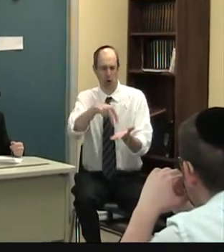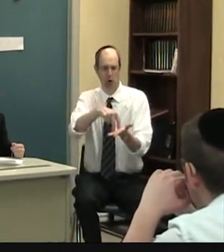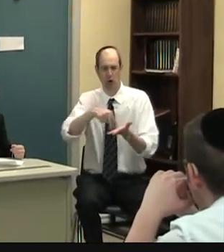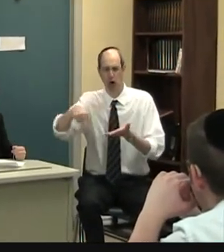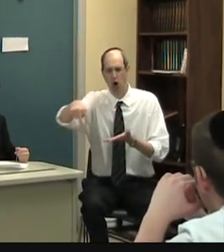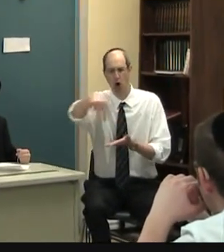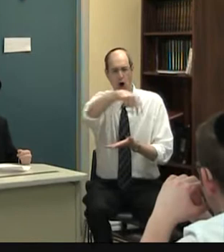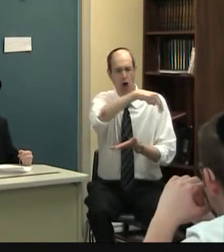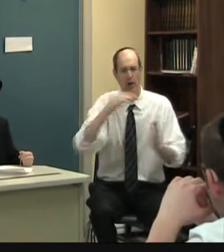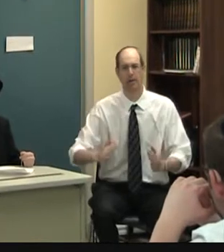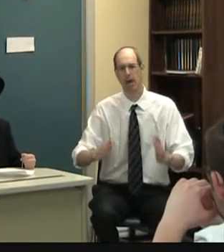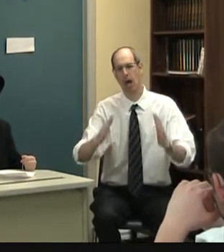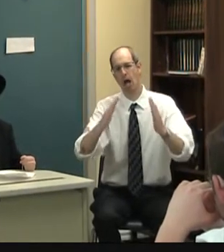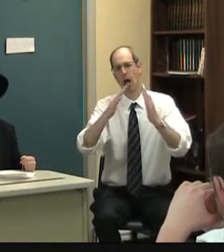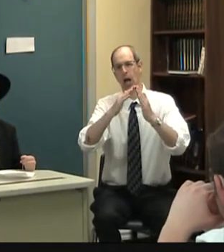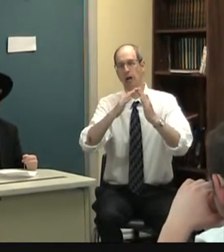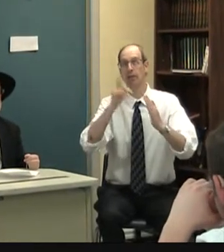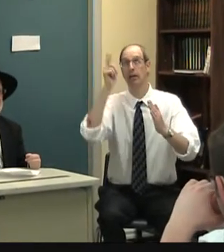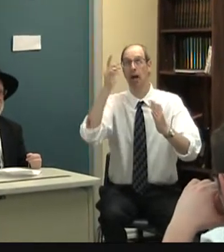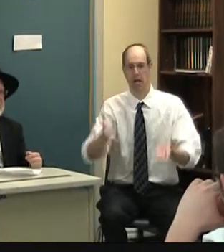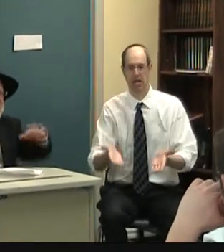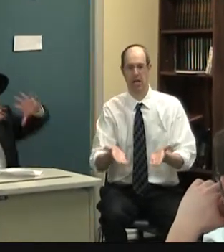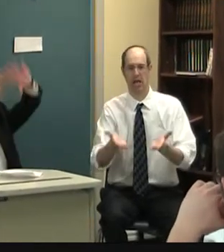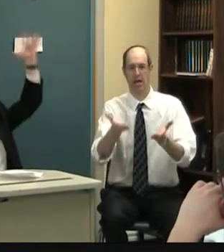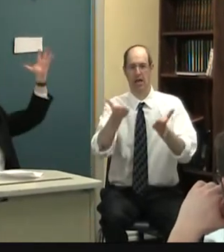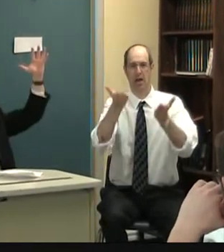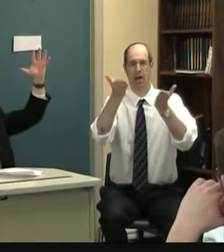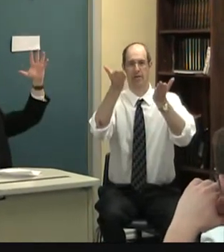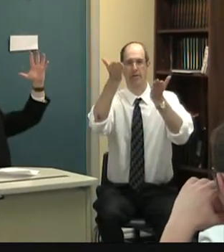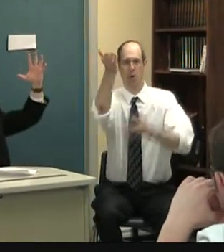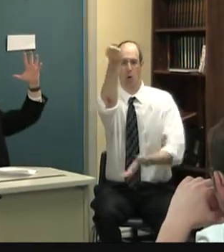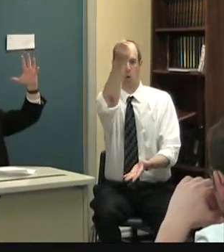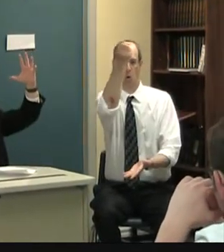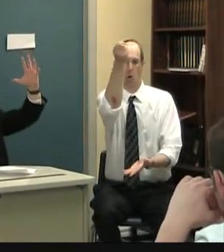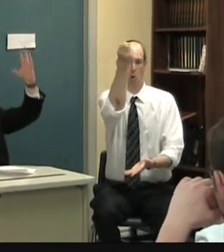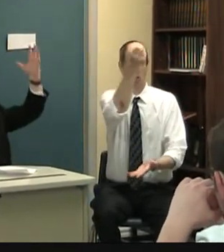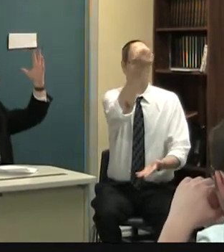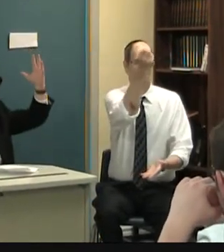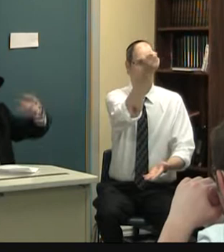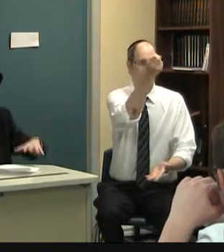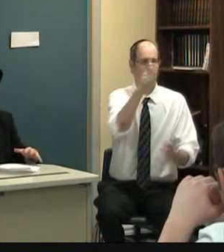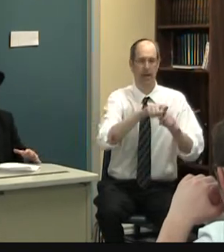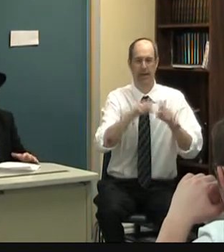how could this park who lifted up the mountain over them and held it over their heads like some barrel now again